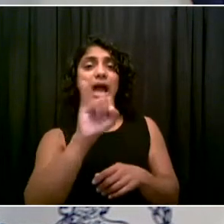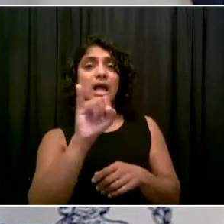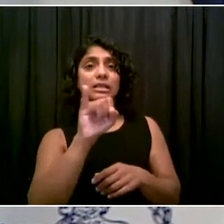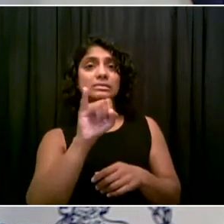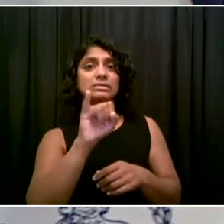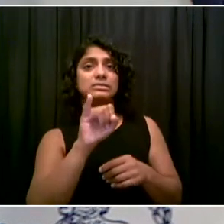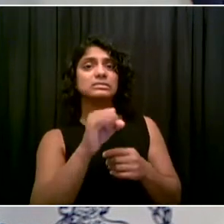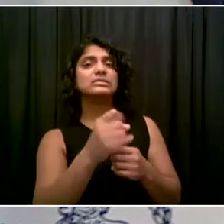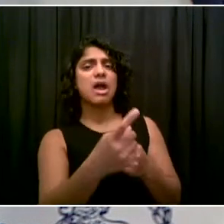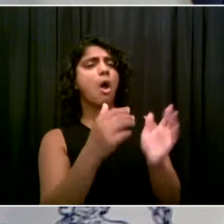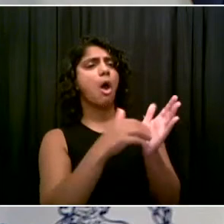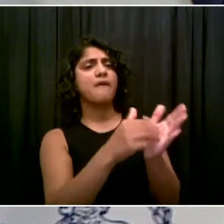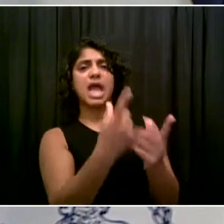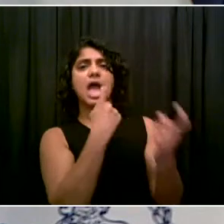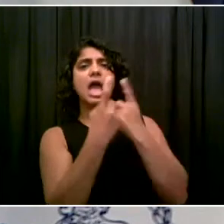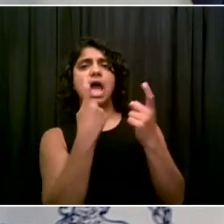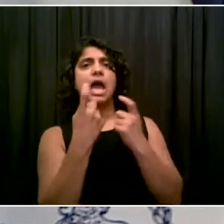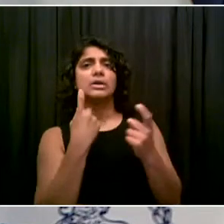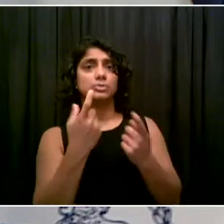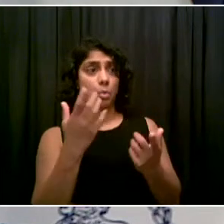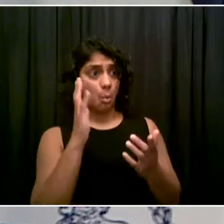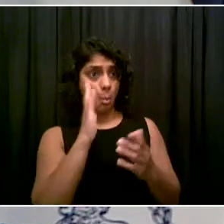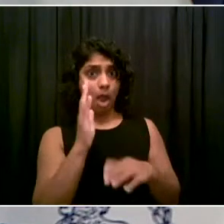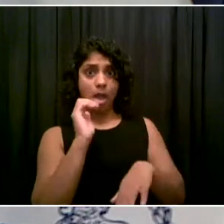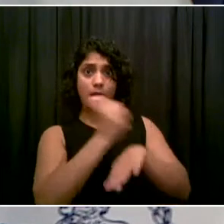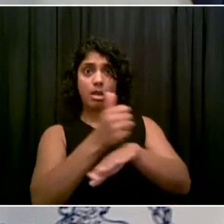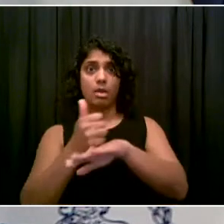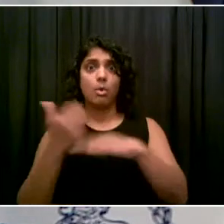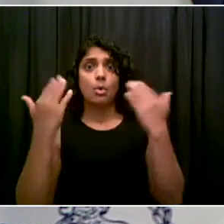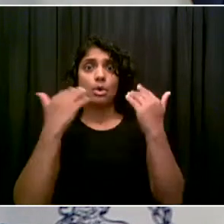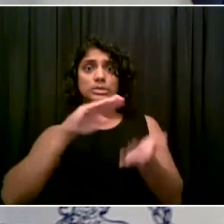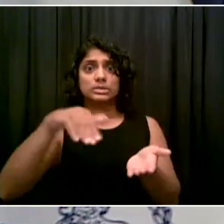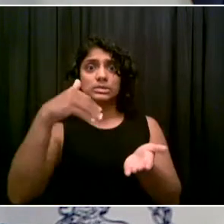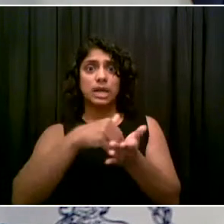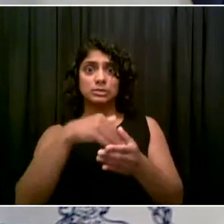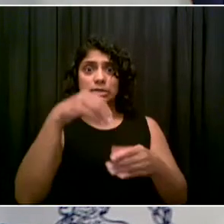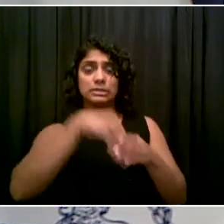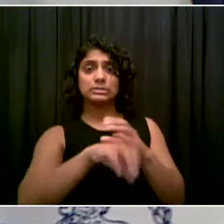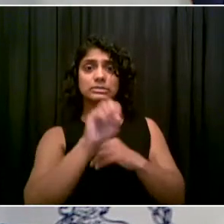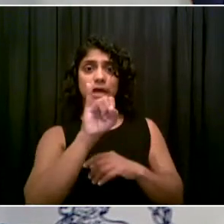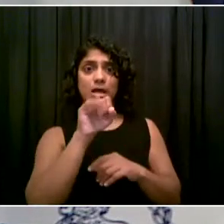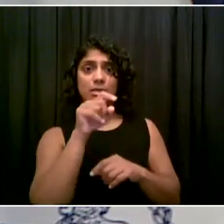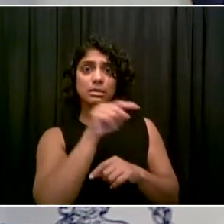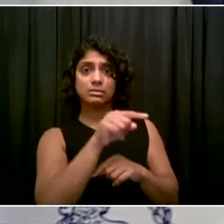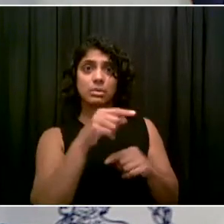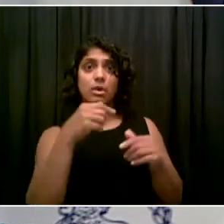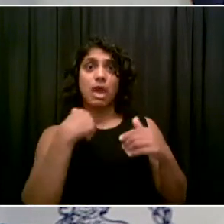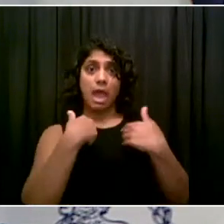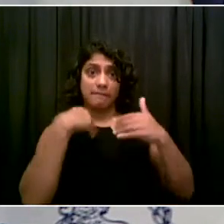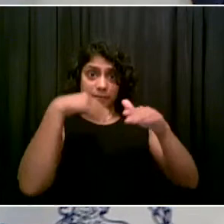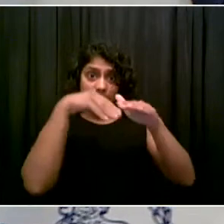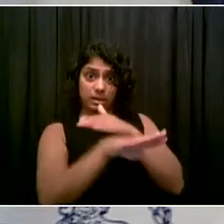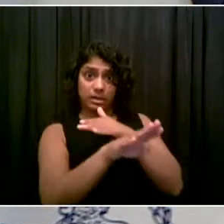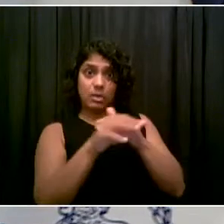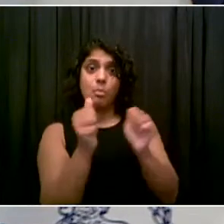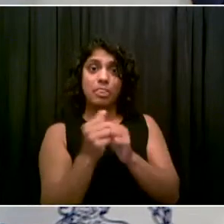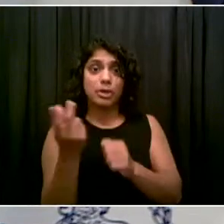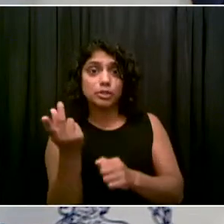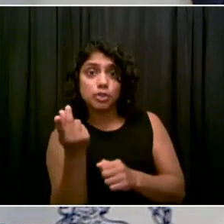Reporter: HAVO E TW UEQSTIONS ABUTO COOLING CENTERS. WE HAD A FEW QUESTIONS FROM STATEN ISLANDERS